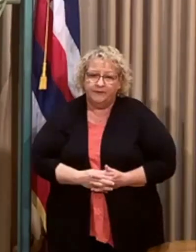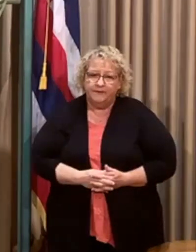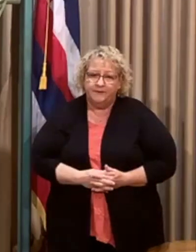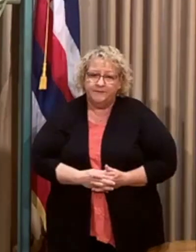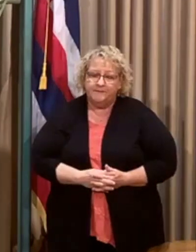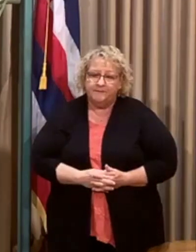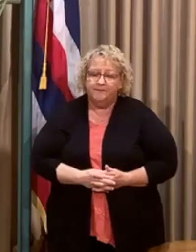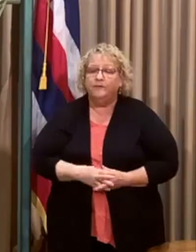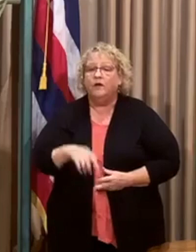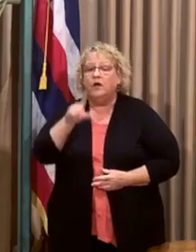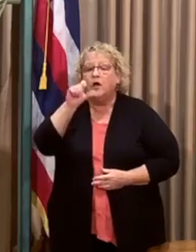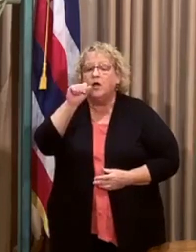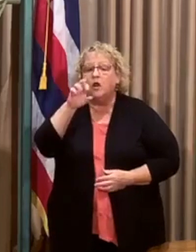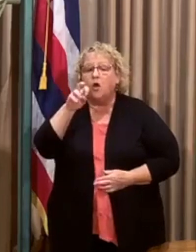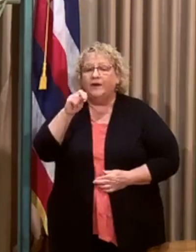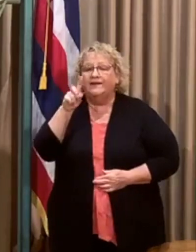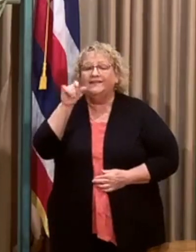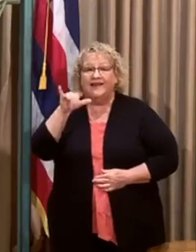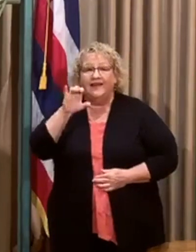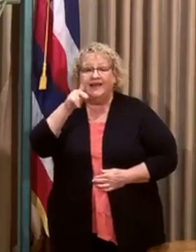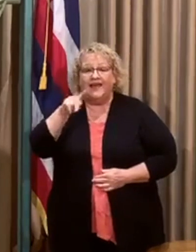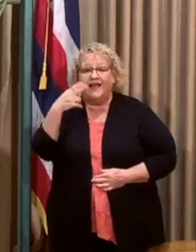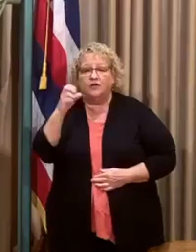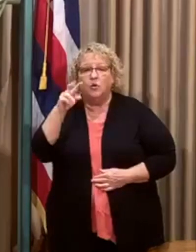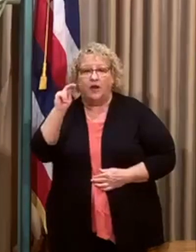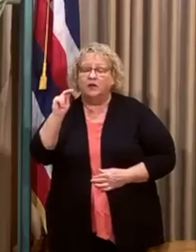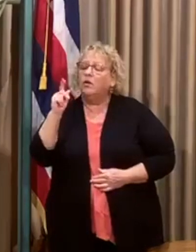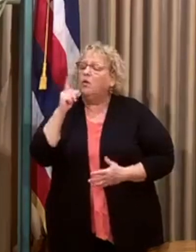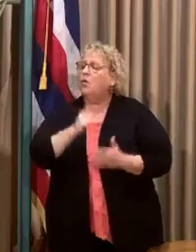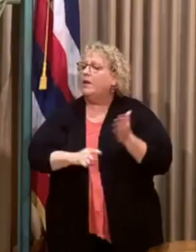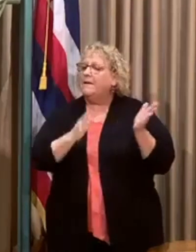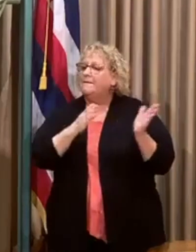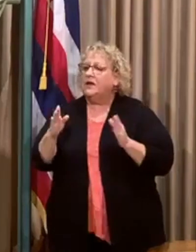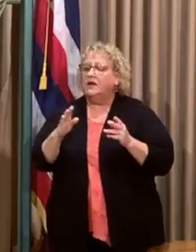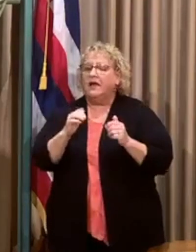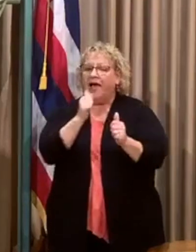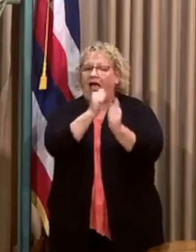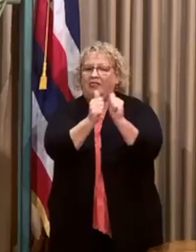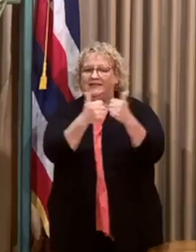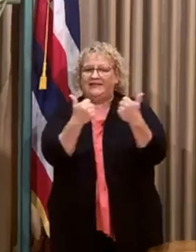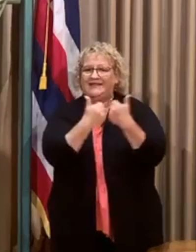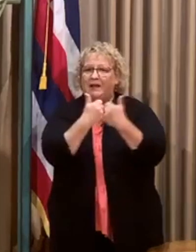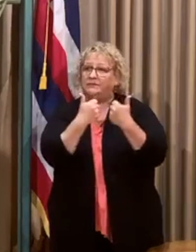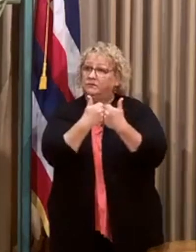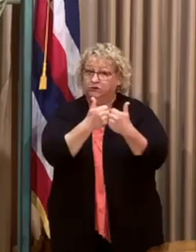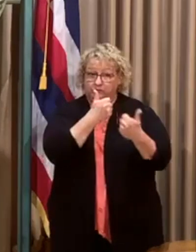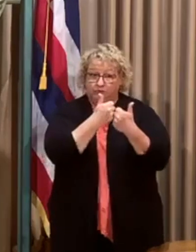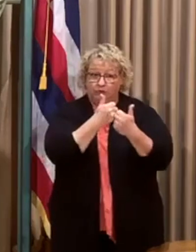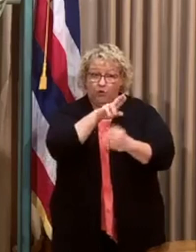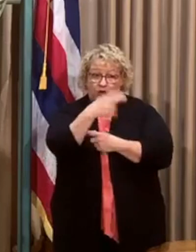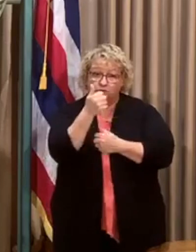This is from Lauren Day, KHON2. What are your plans to host athletic games? Will UH sports continue in the fall?